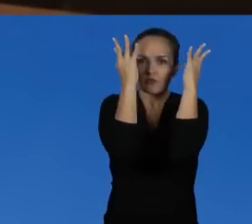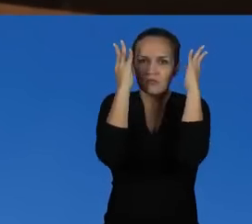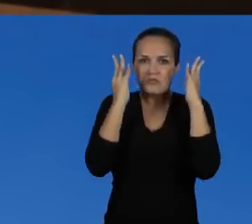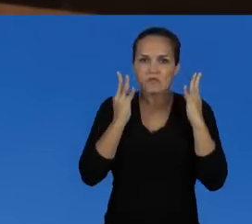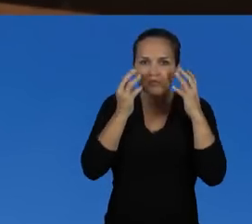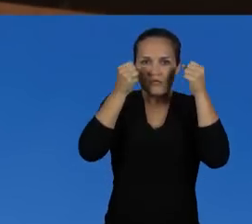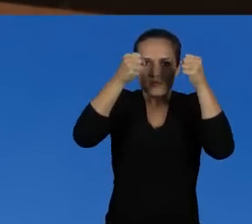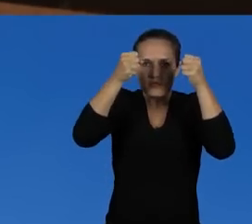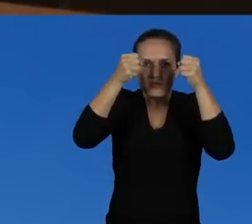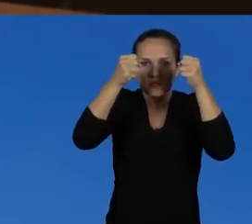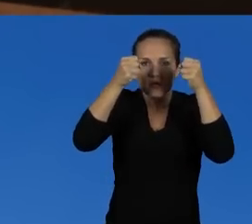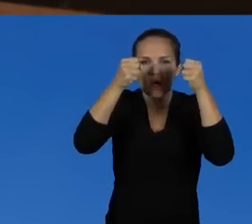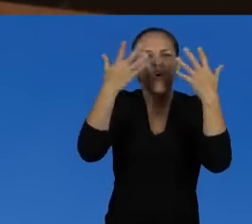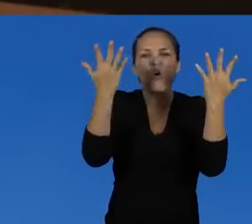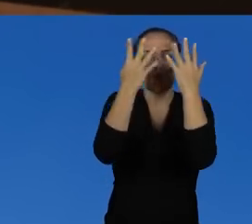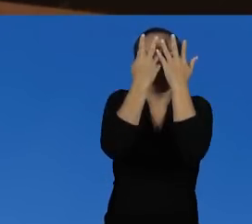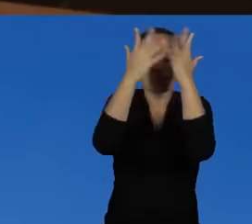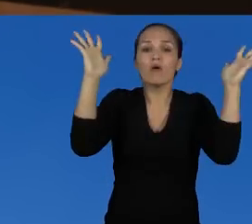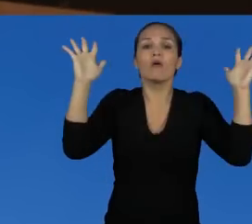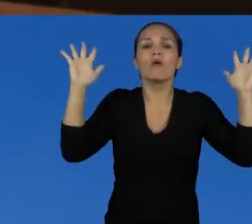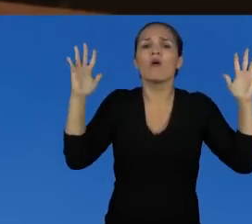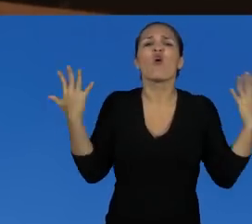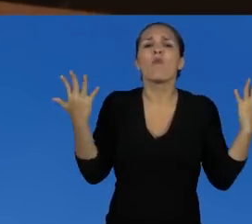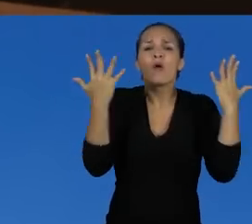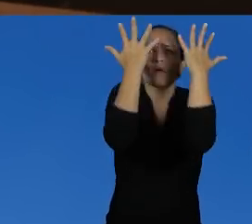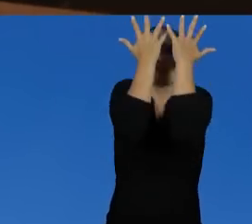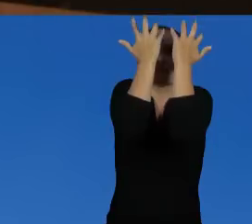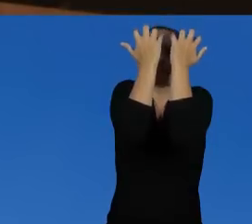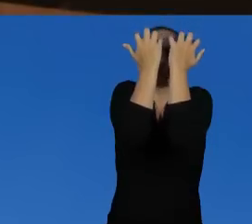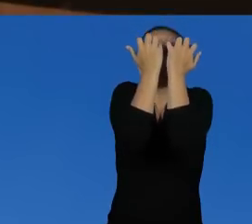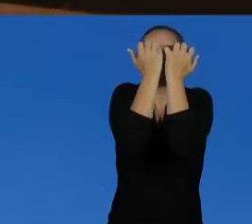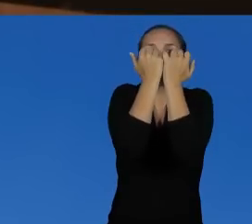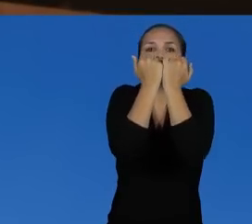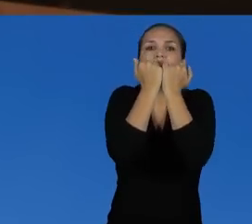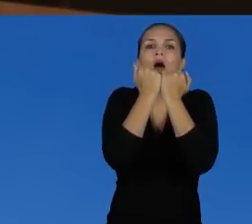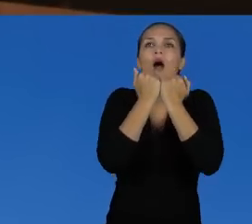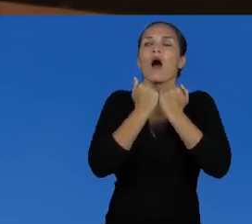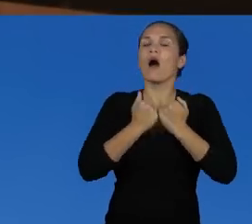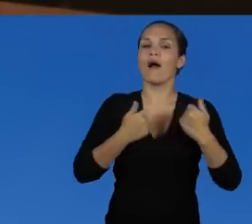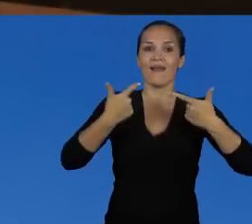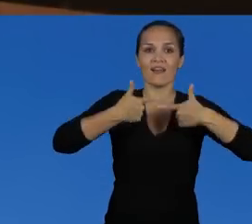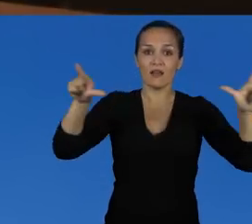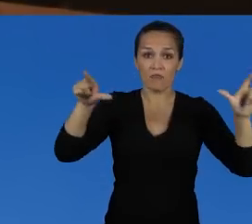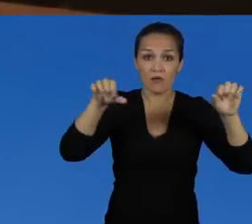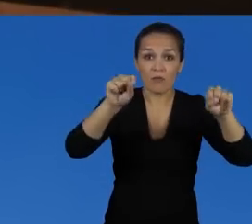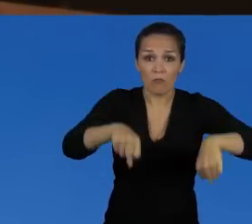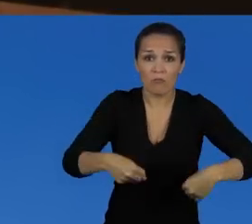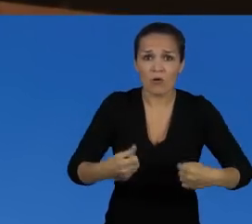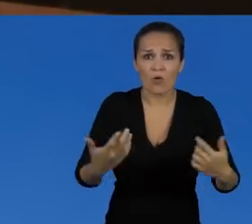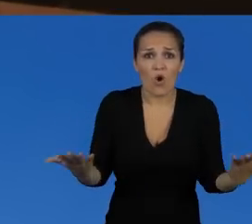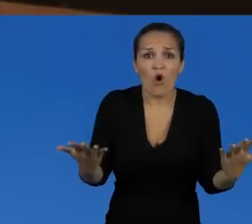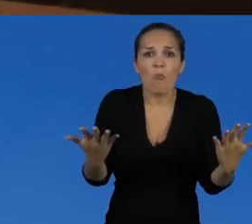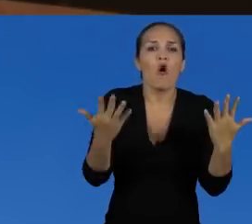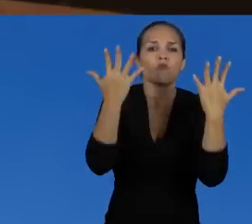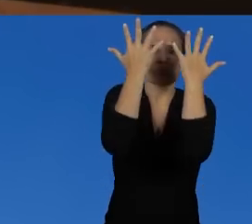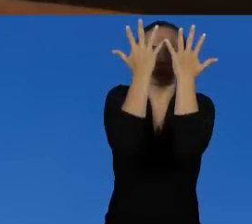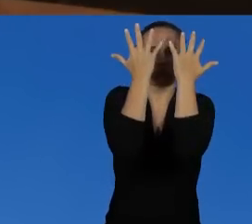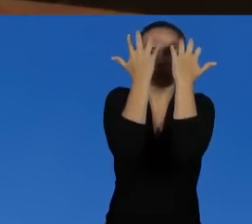And the only way to liberate ouselves is by destroying all the bars. They are always present